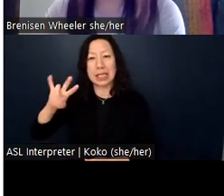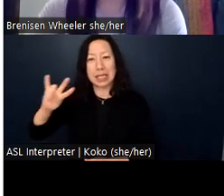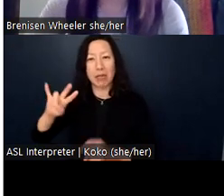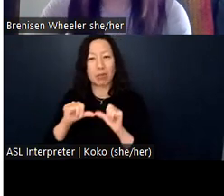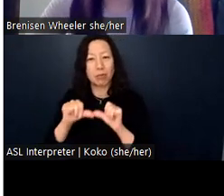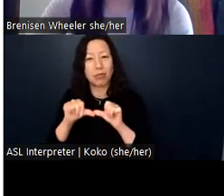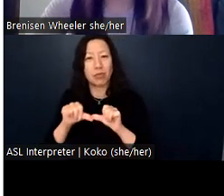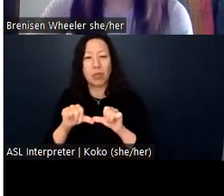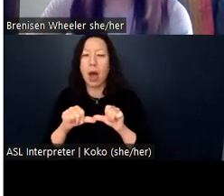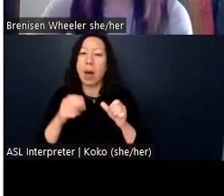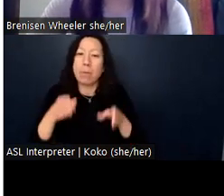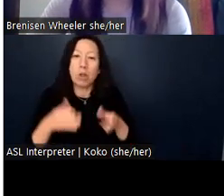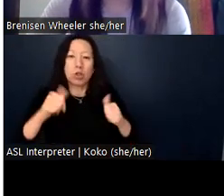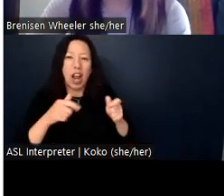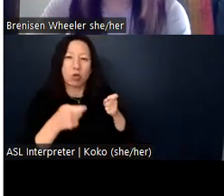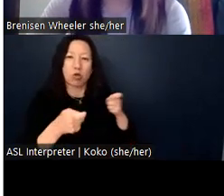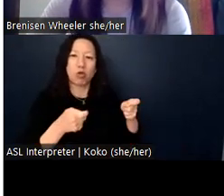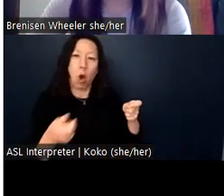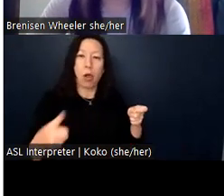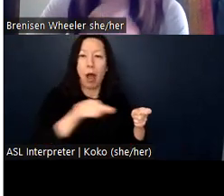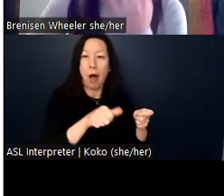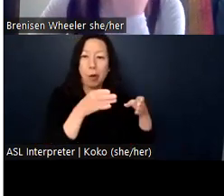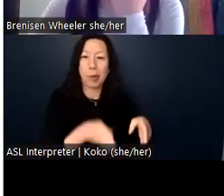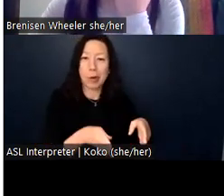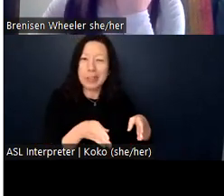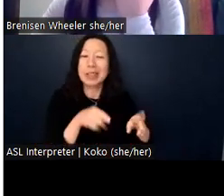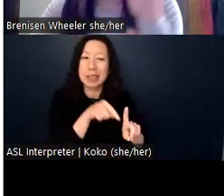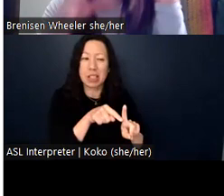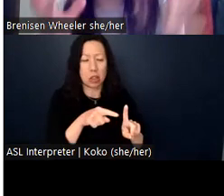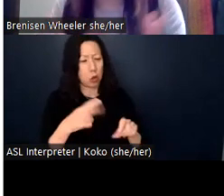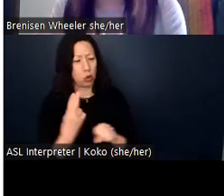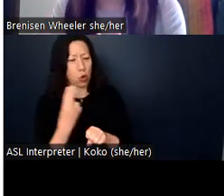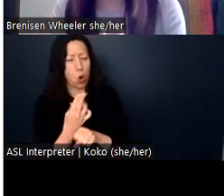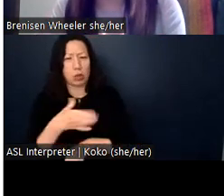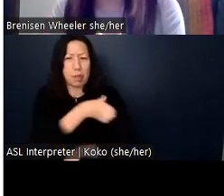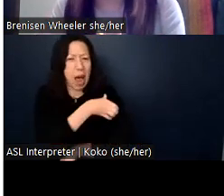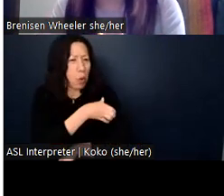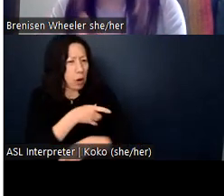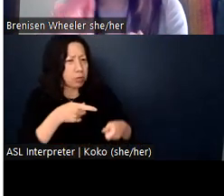person to exercise power in a way that makes the other person be in a constant state of